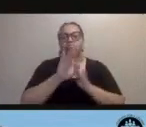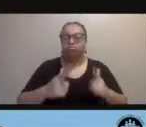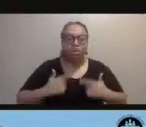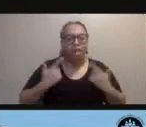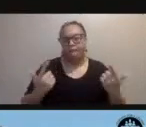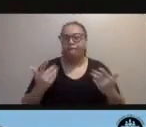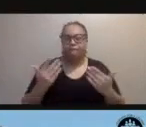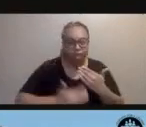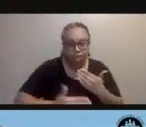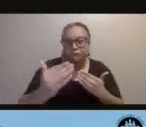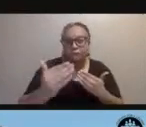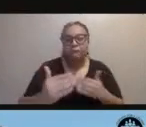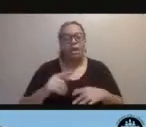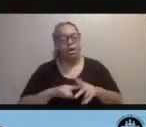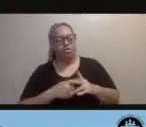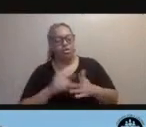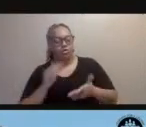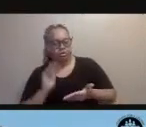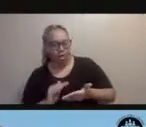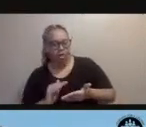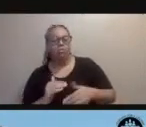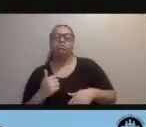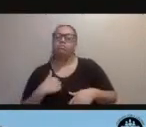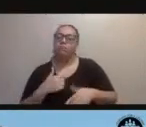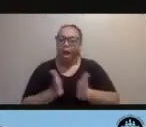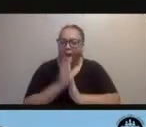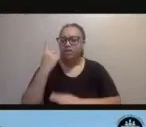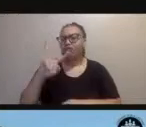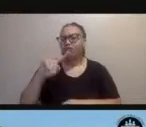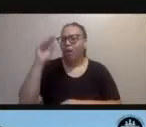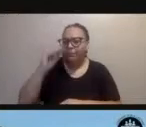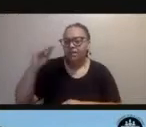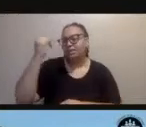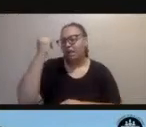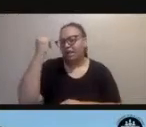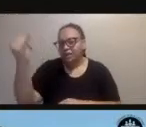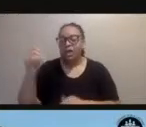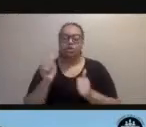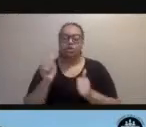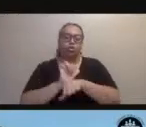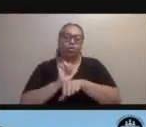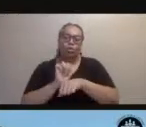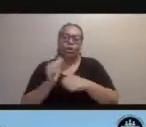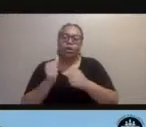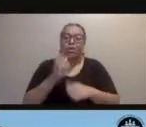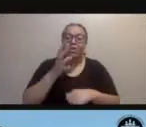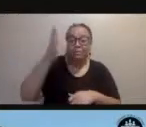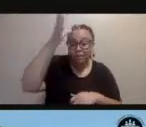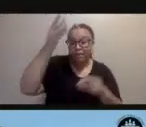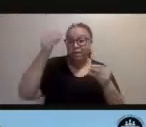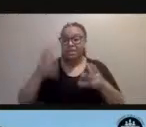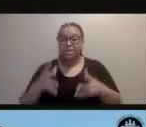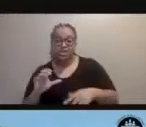ALL OUR CHILDREN HAVE A THRIVING LIFE TRAJECTORY? SO THAT'S A BIG QUESTION AND I